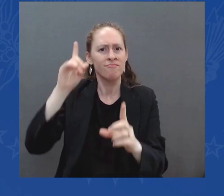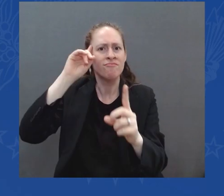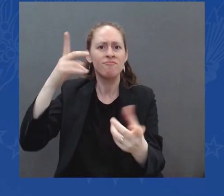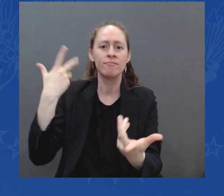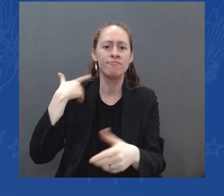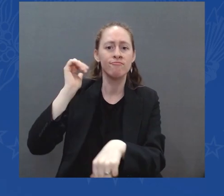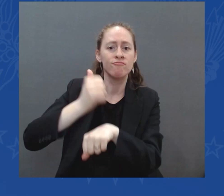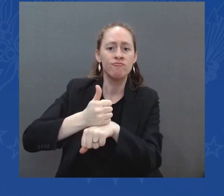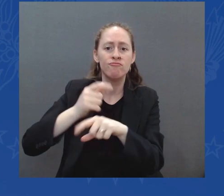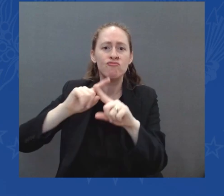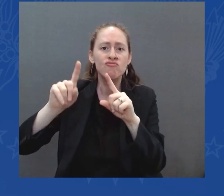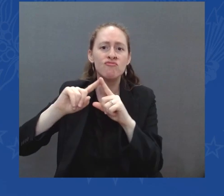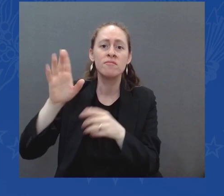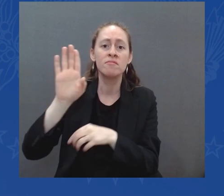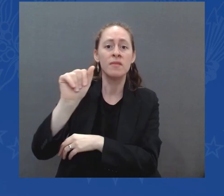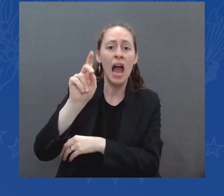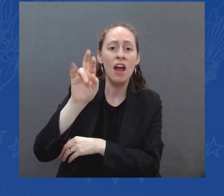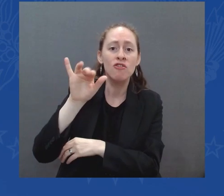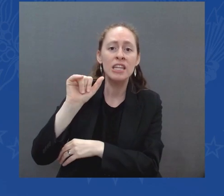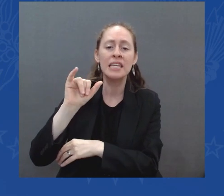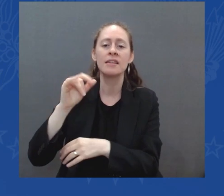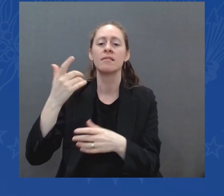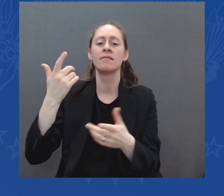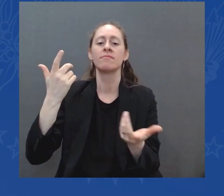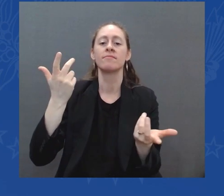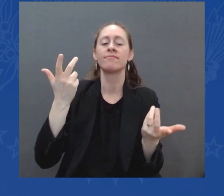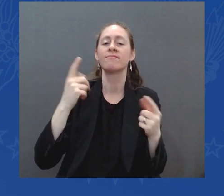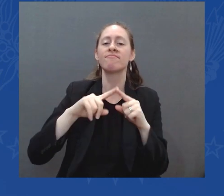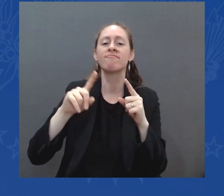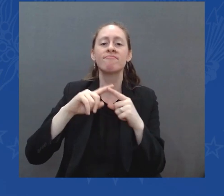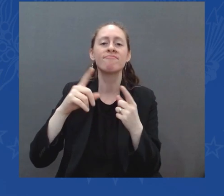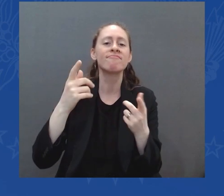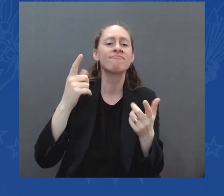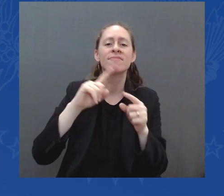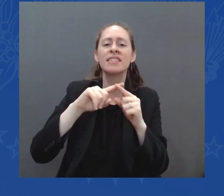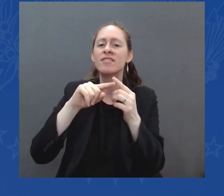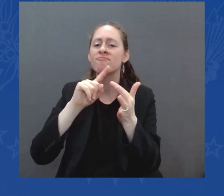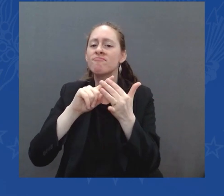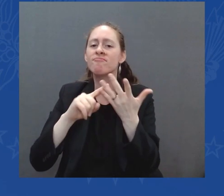carbon capture- and sequestration technologies. And, by the way, this weeks,